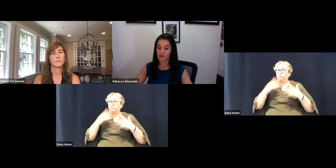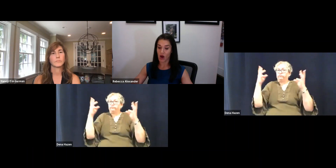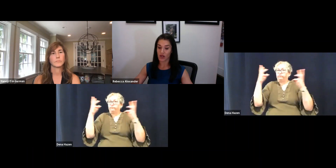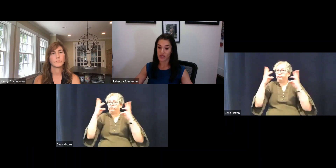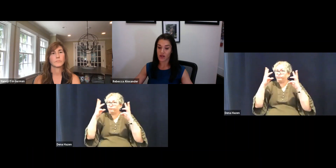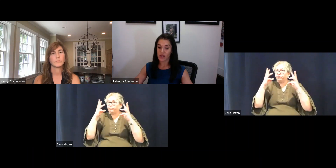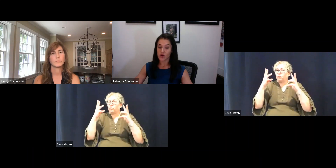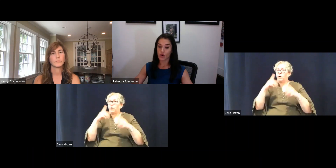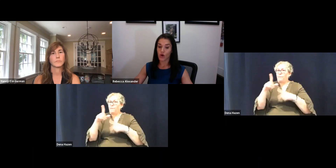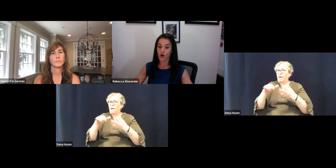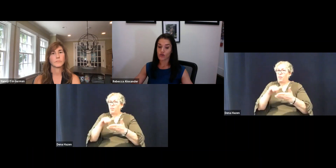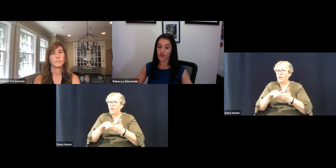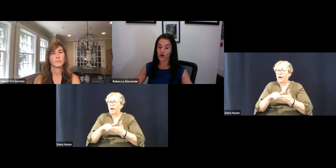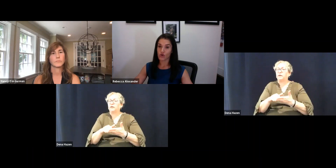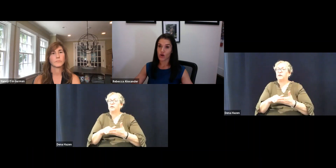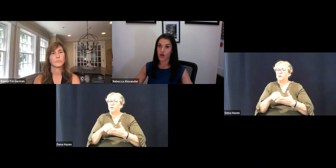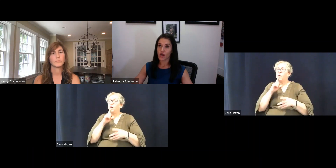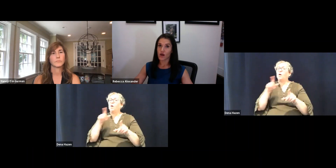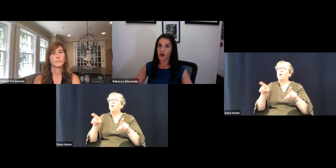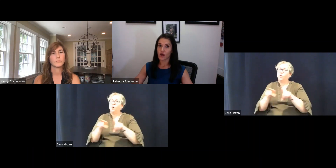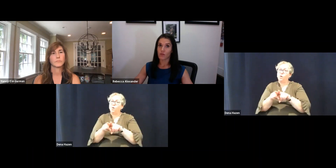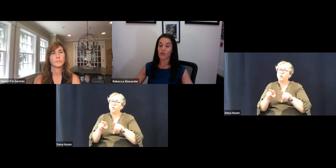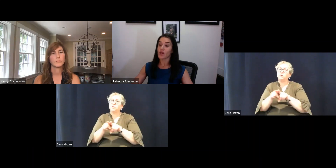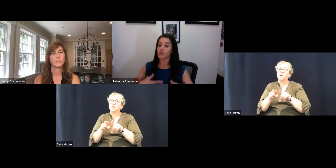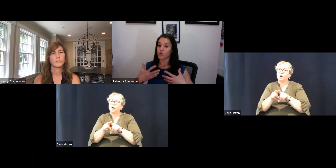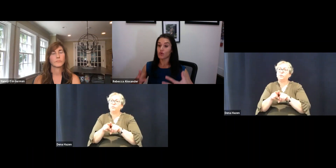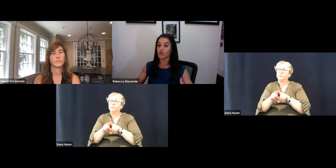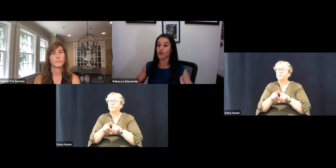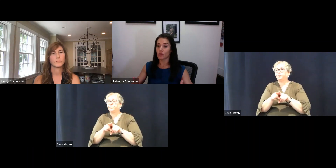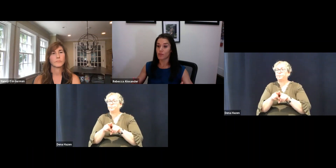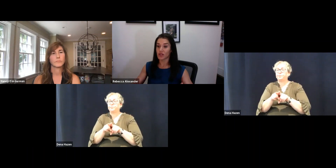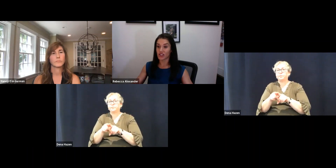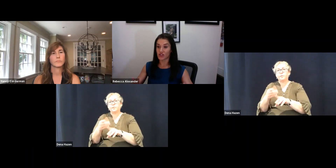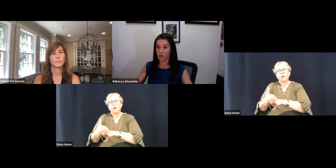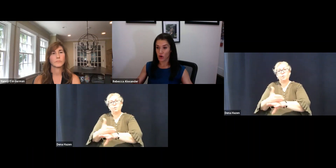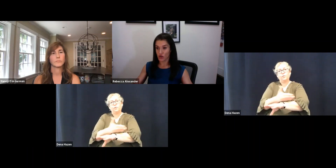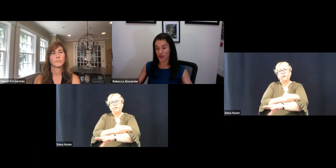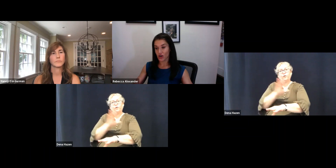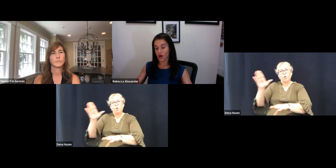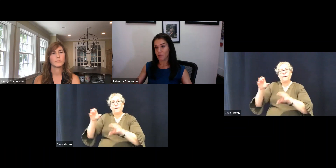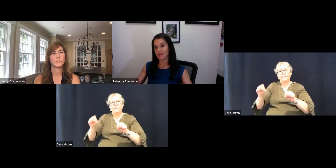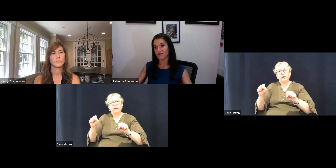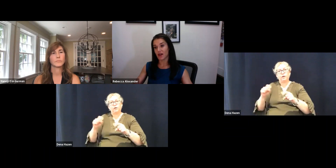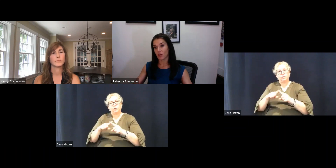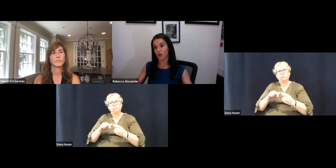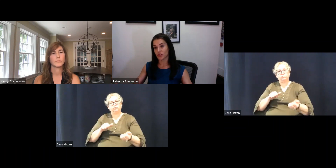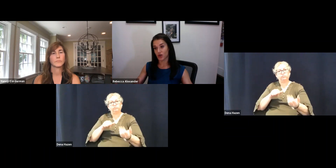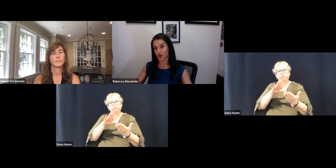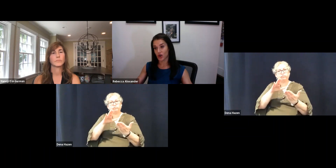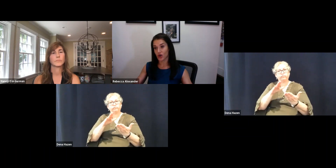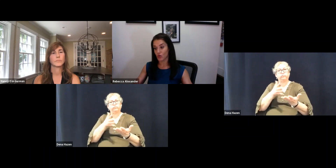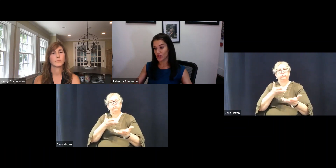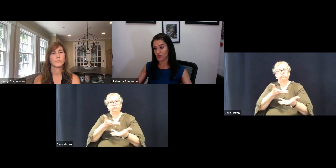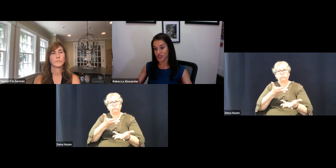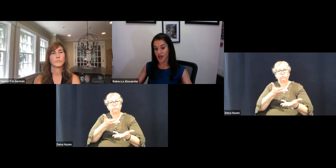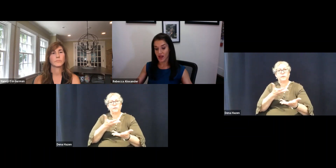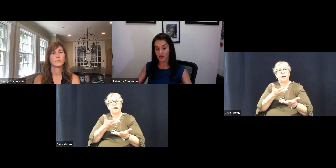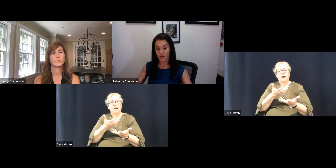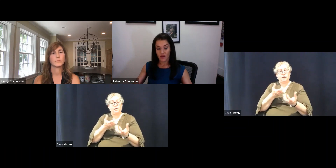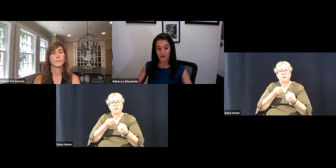about it will also improve your ability to approach her and be available to her when you say,